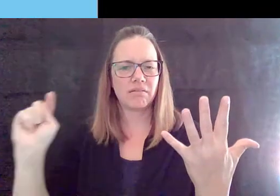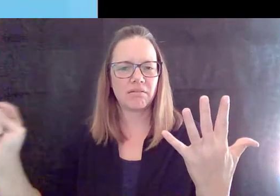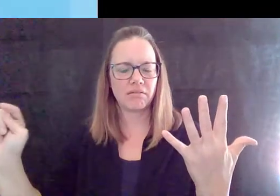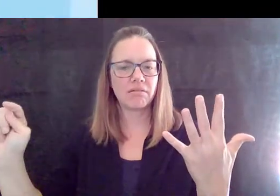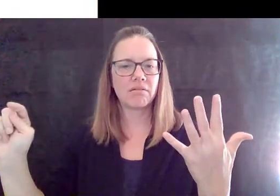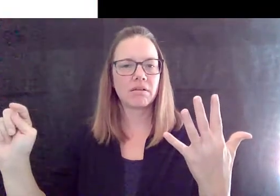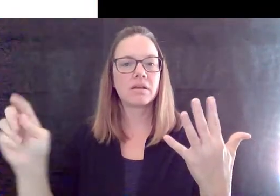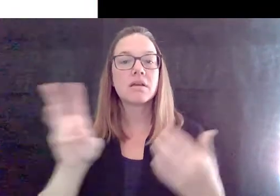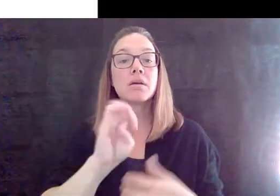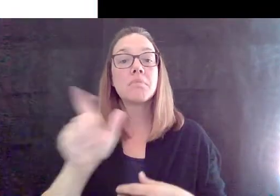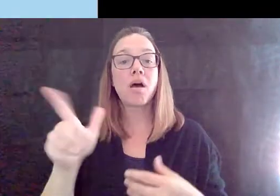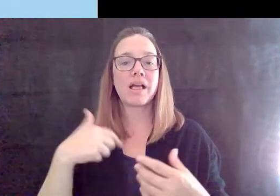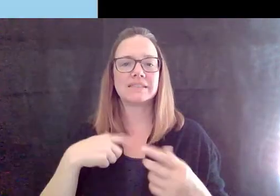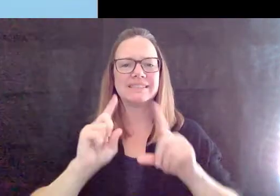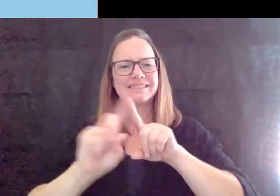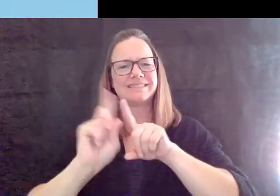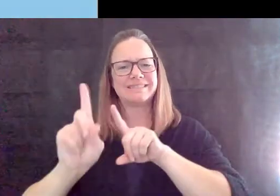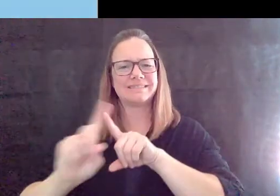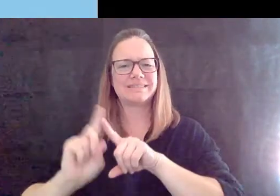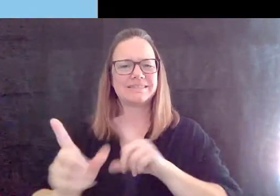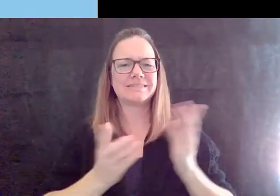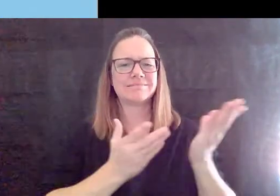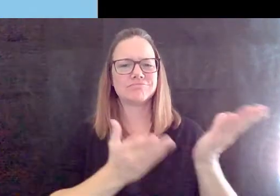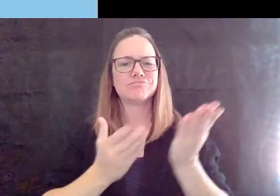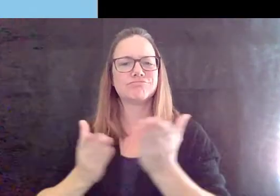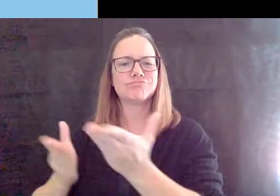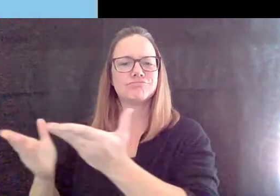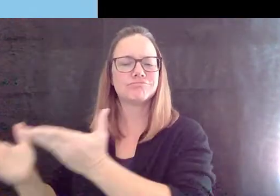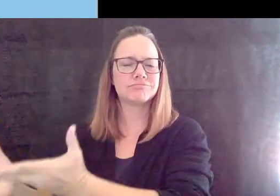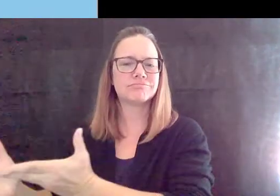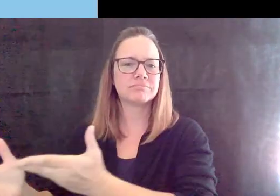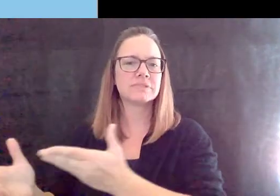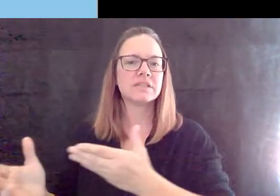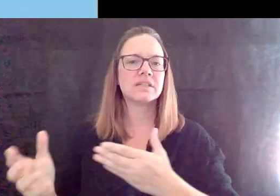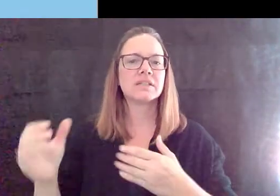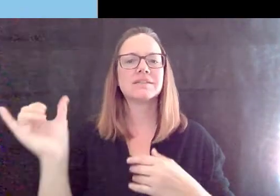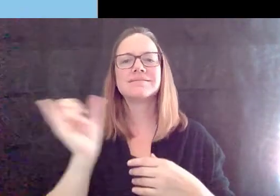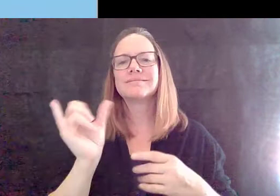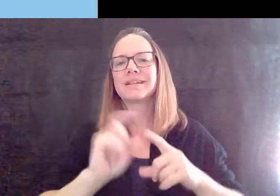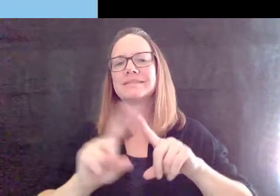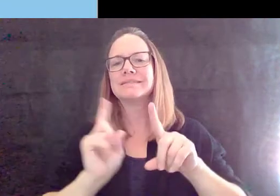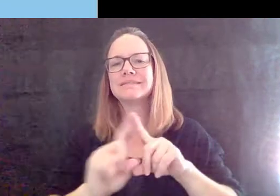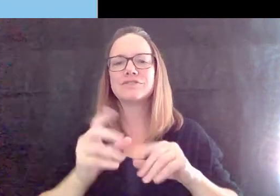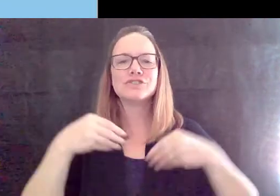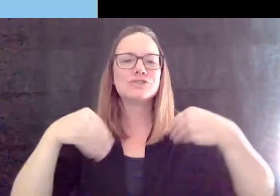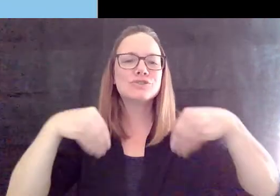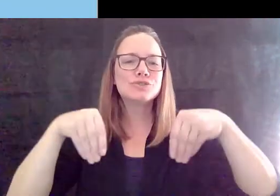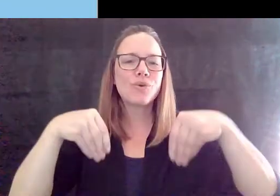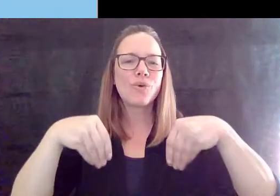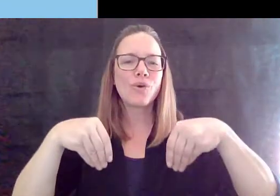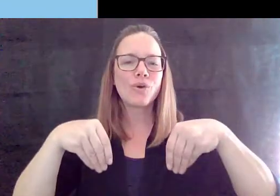In the mall, there are different offerings, right, just like different sort of anchor stores to bring you in.